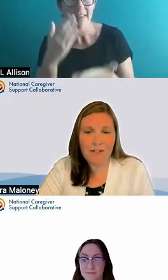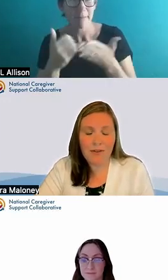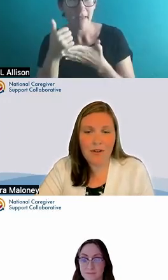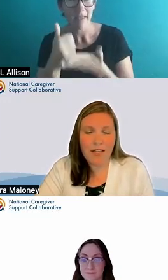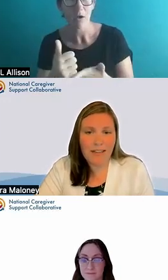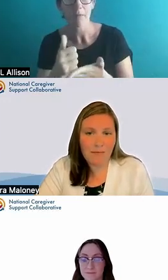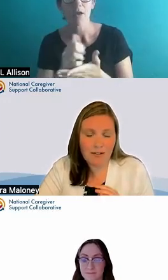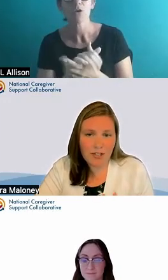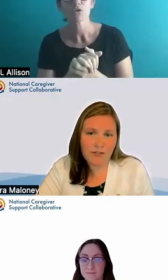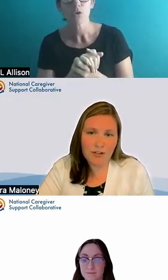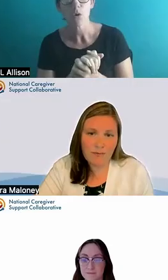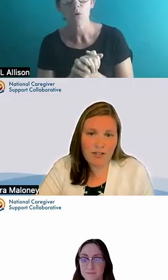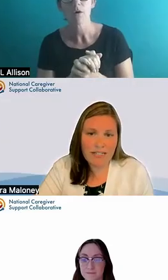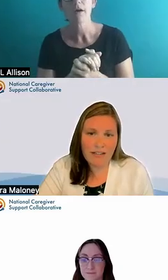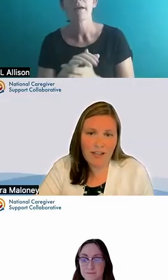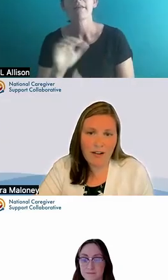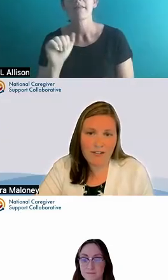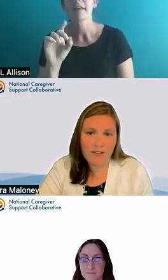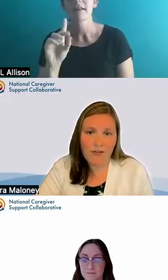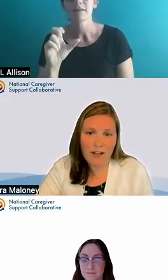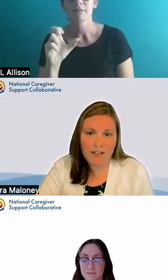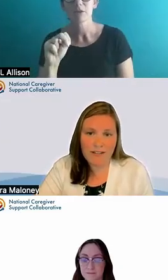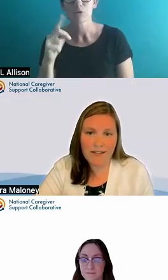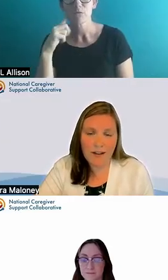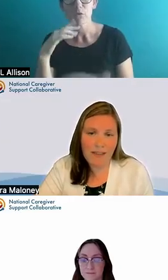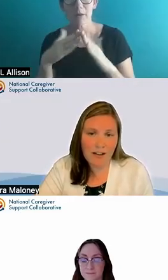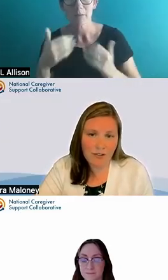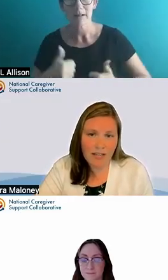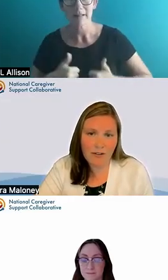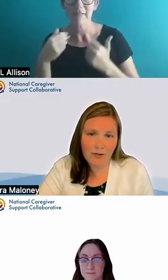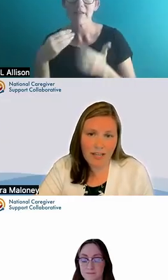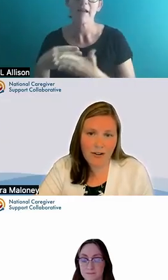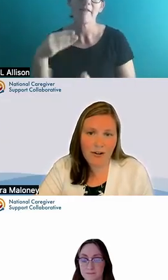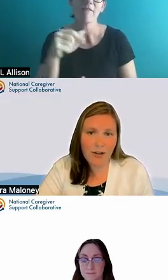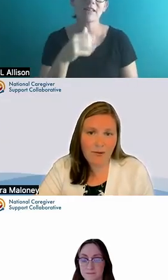So the Administration of Community Living also funds the Elder Care Locator which